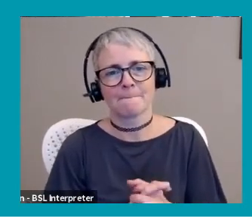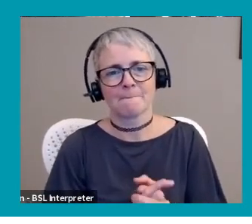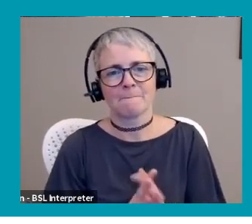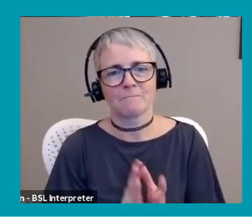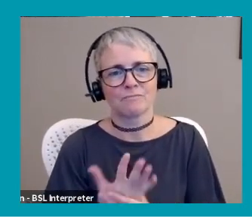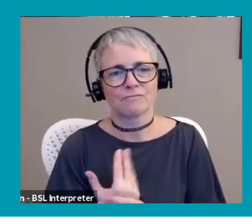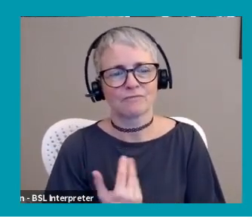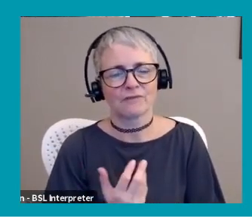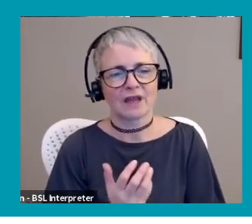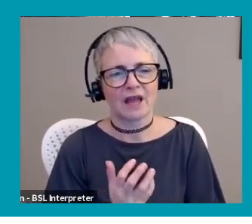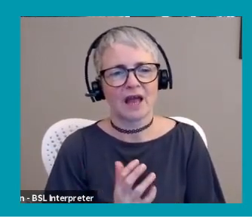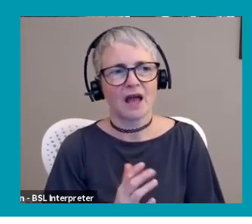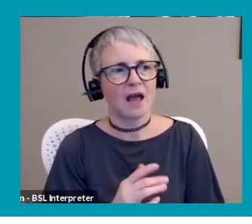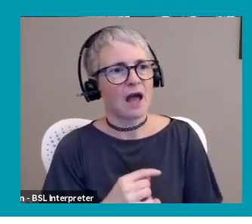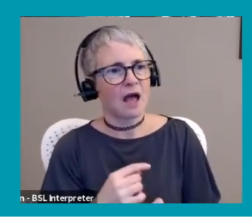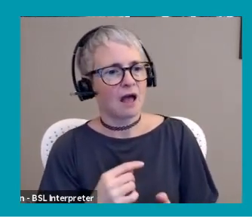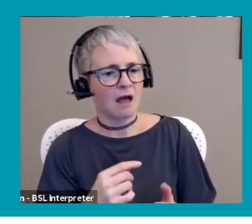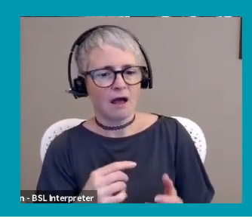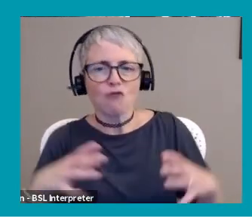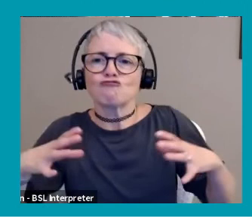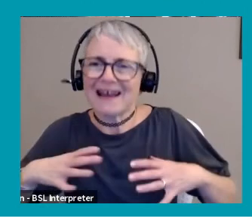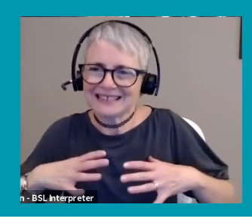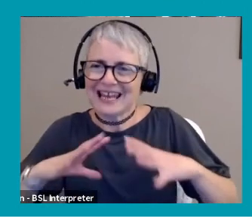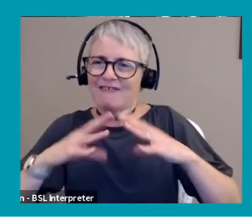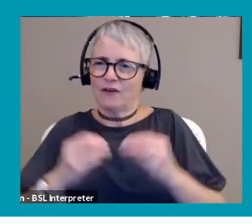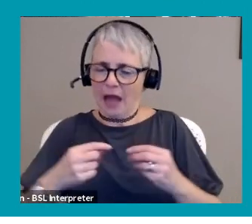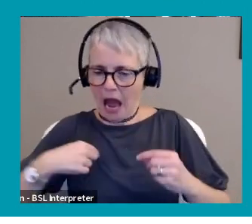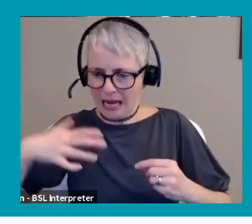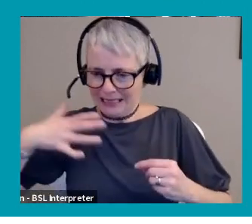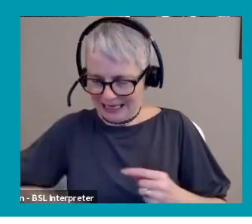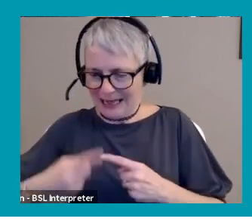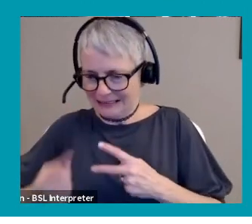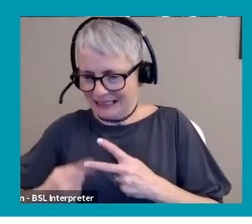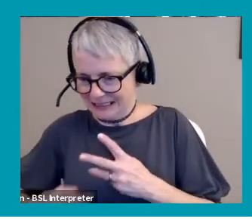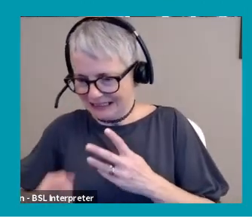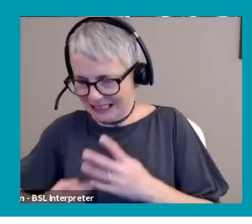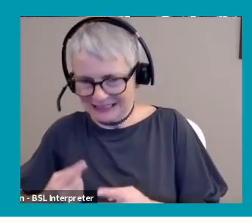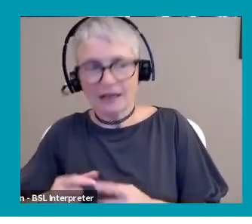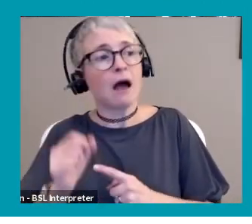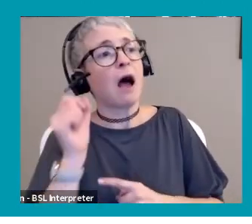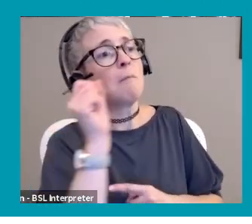what accommodations you might need. All of this will actually help you narrow down when